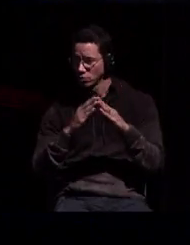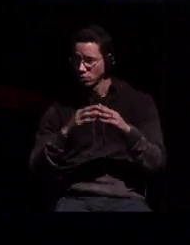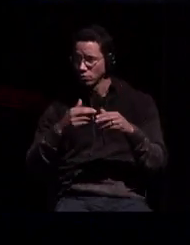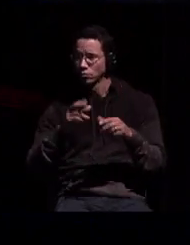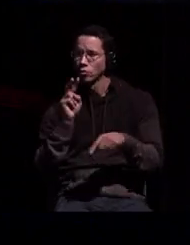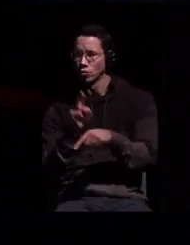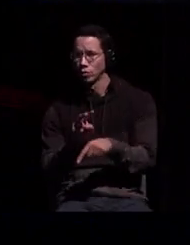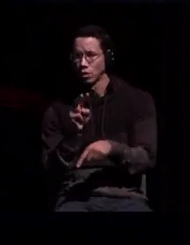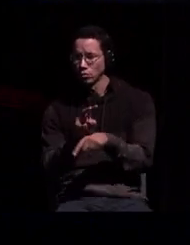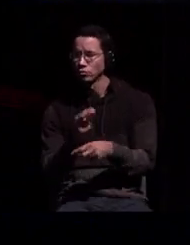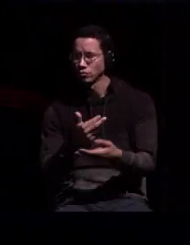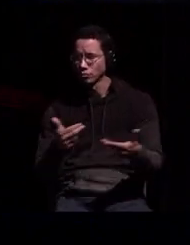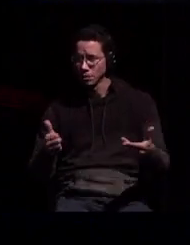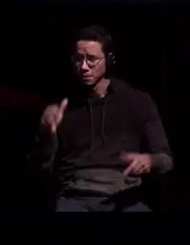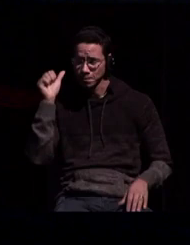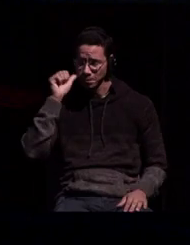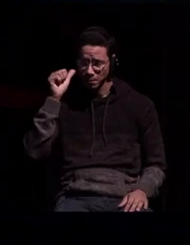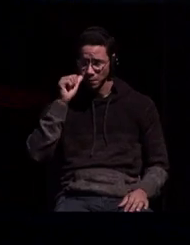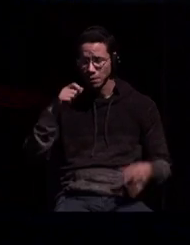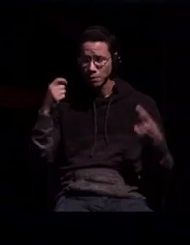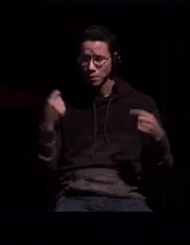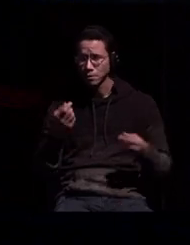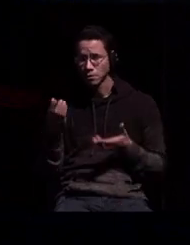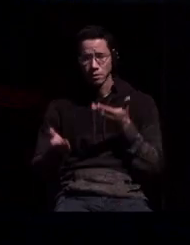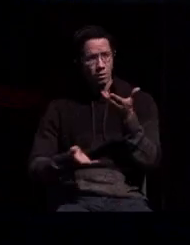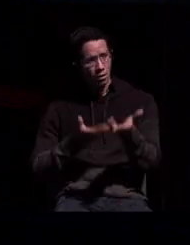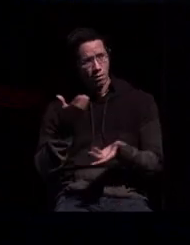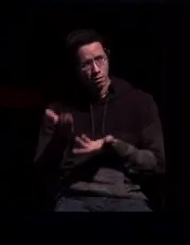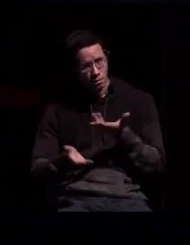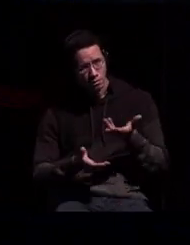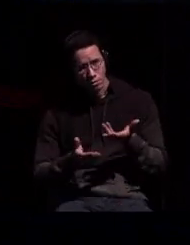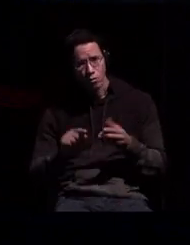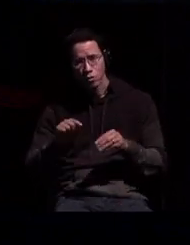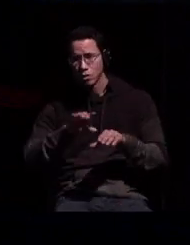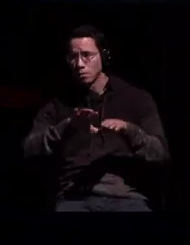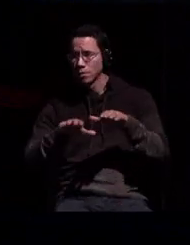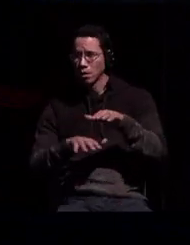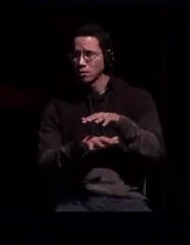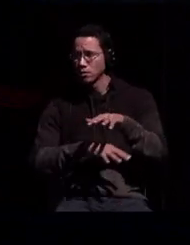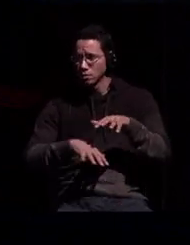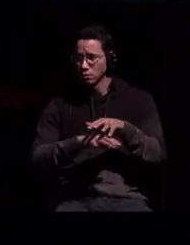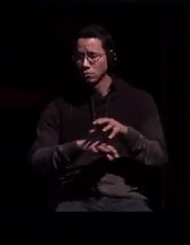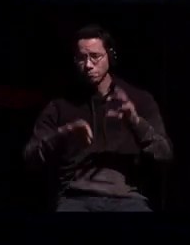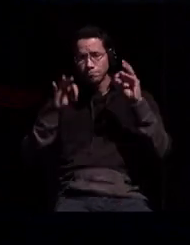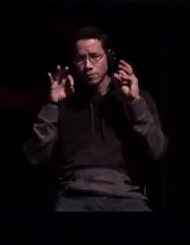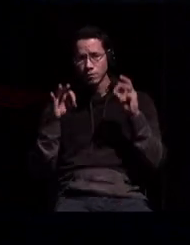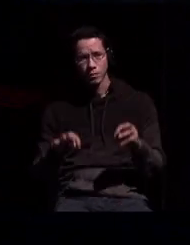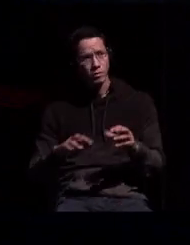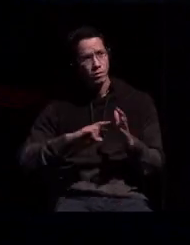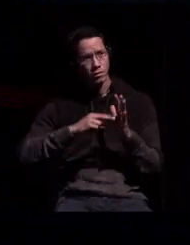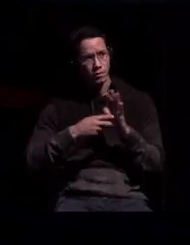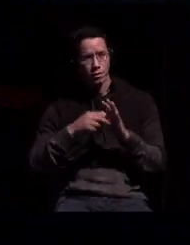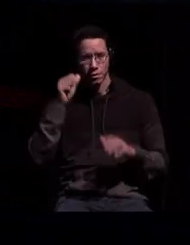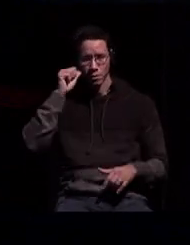And those women have to deal not only with the precariousness that being a working woman means, but also